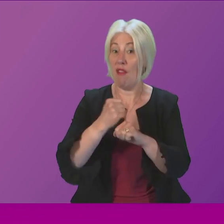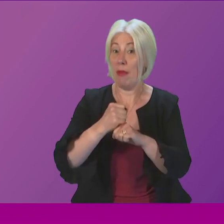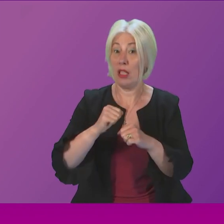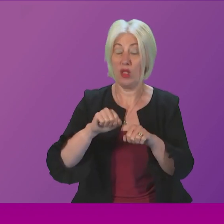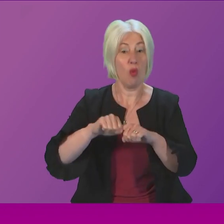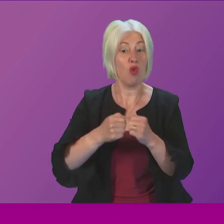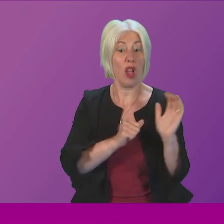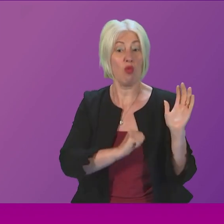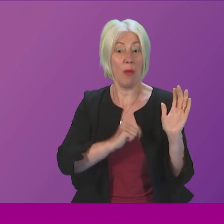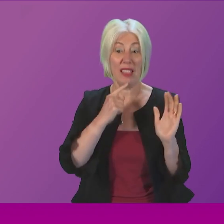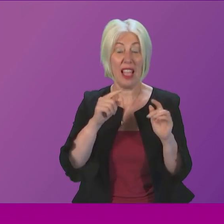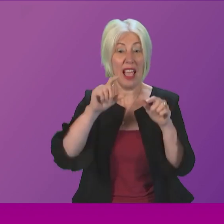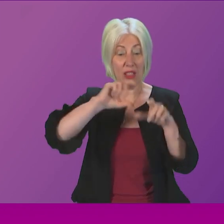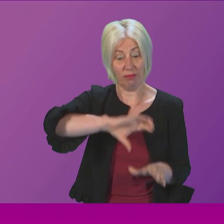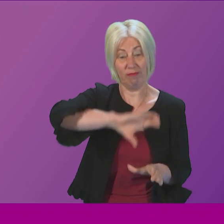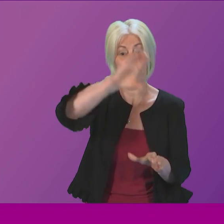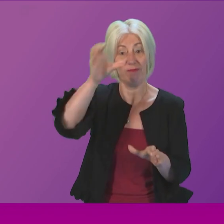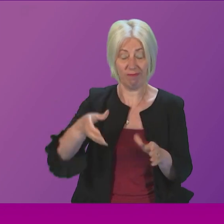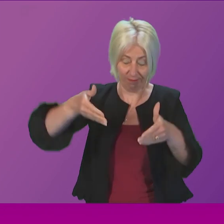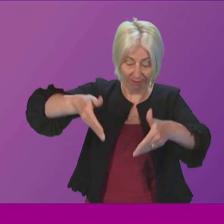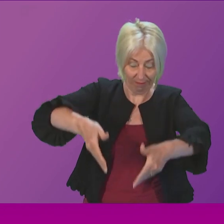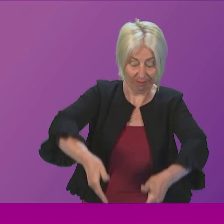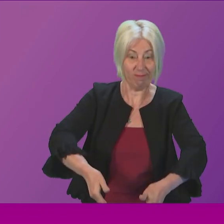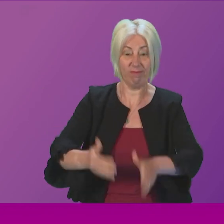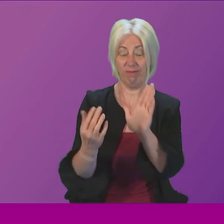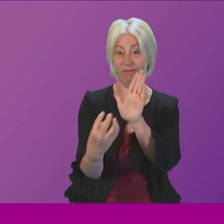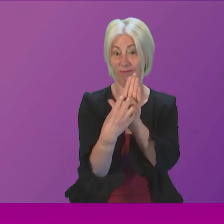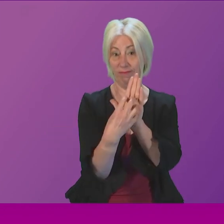with a tombstone on its front cover.